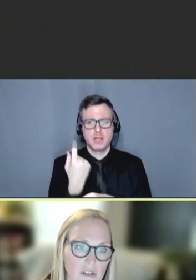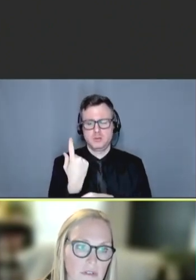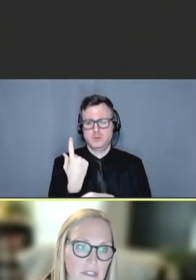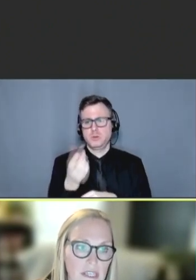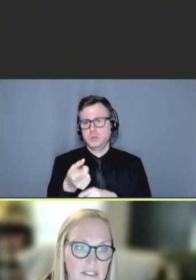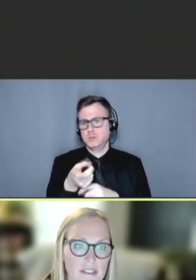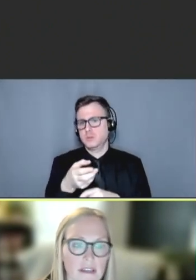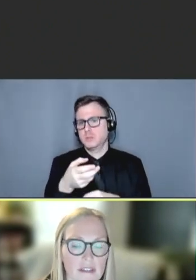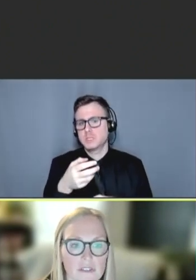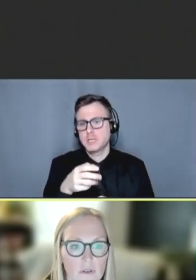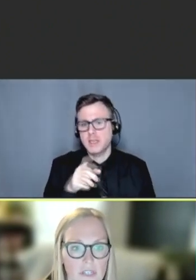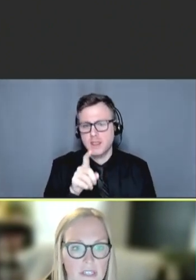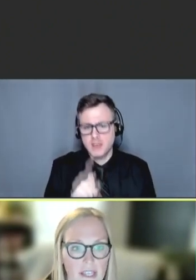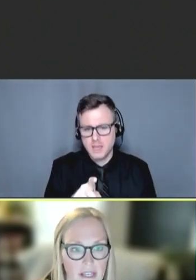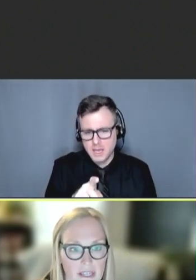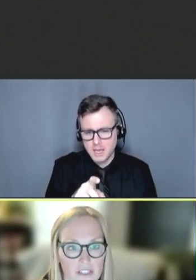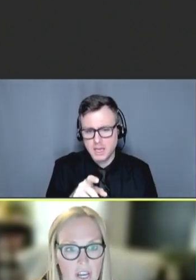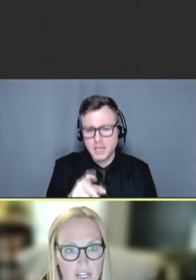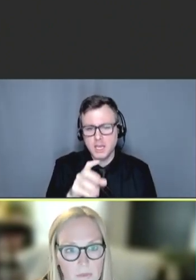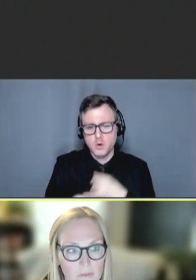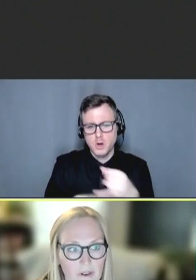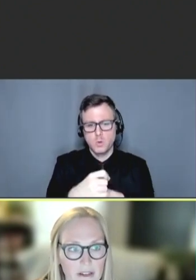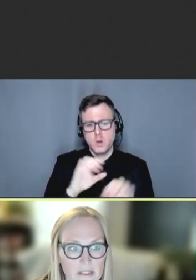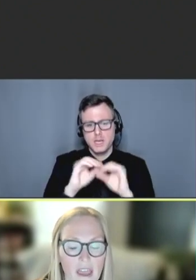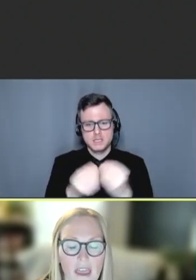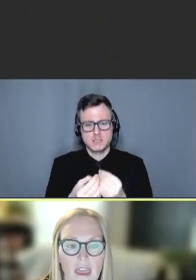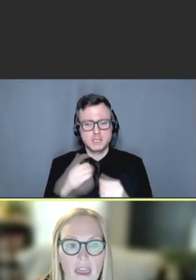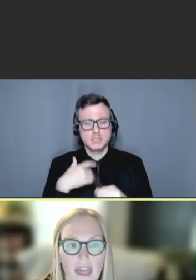released the Soji data exchange profiles.